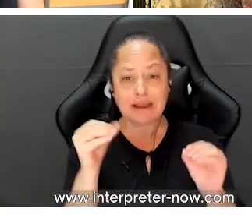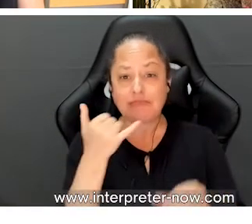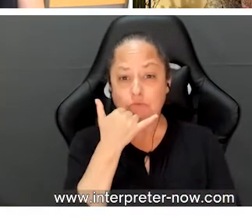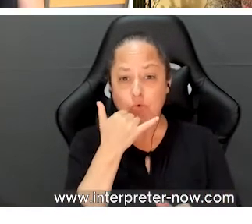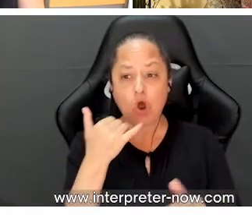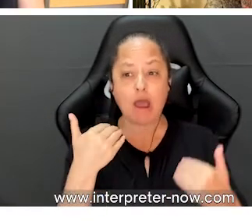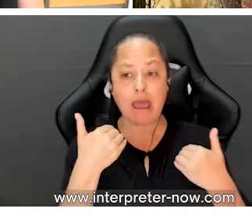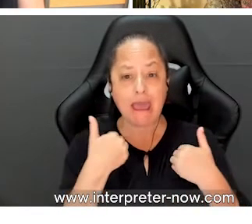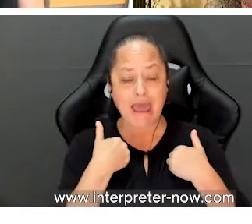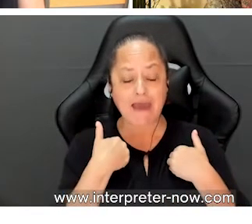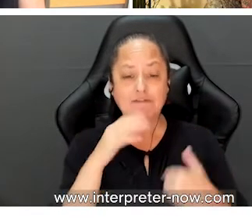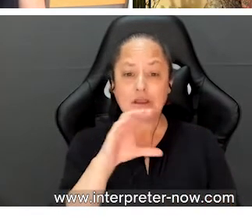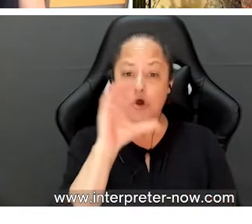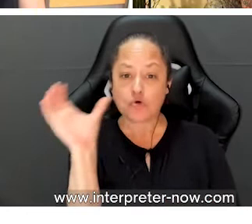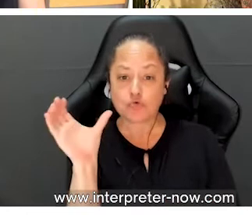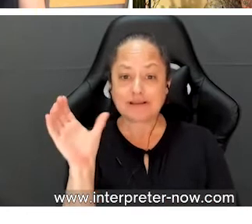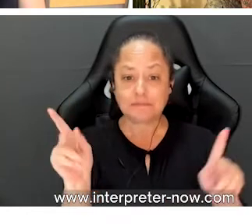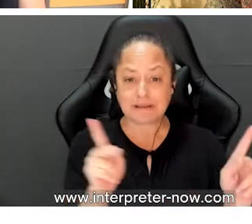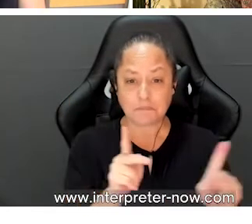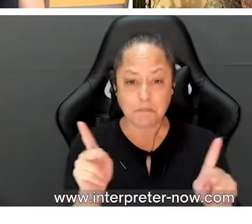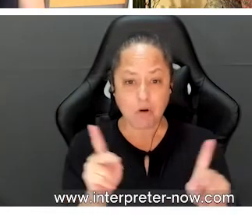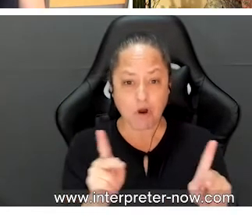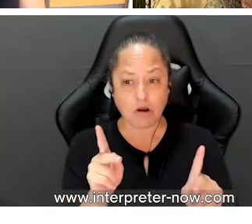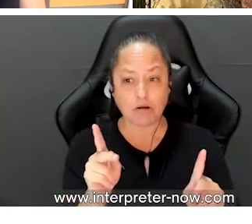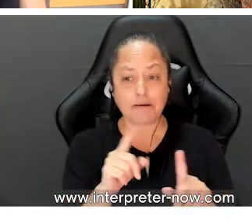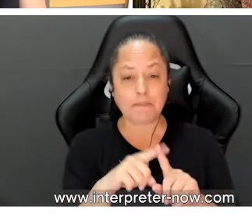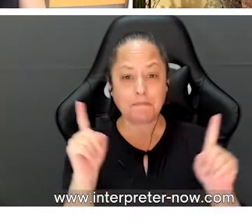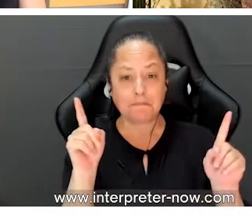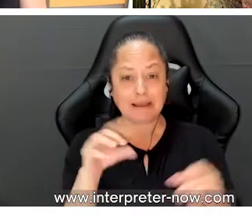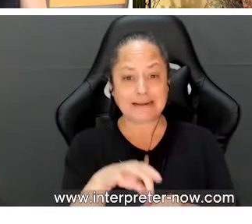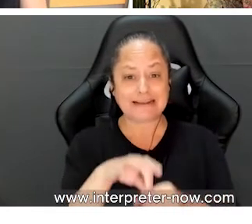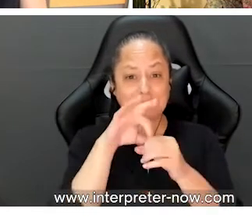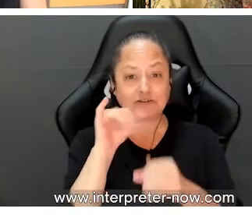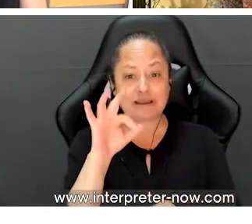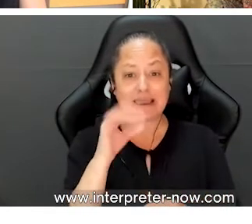However, especially if alcohol is going to be a big part of that celebration, as many